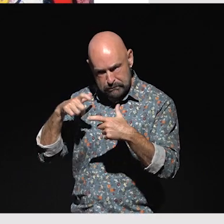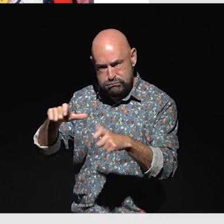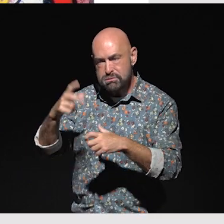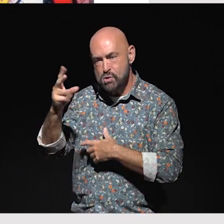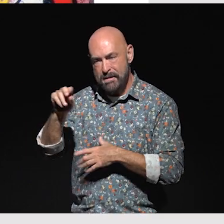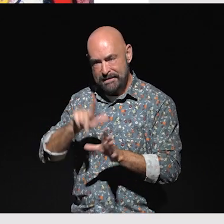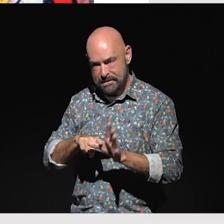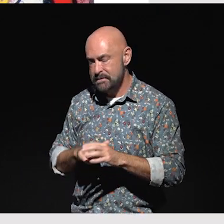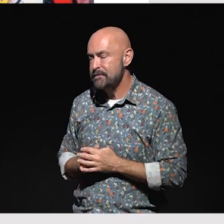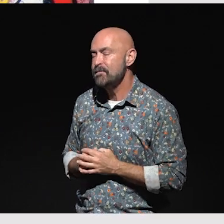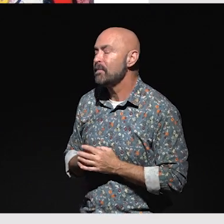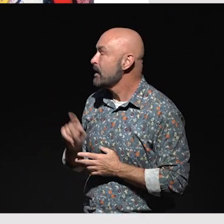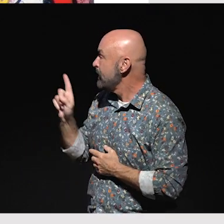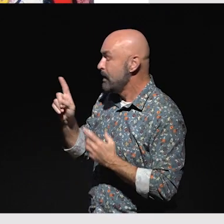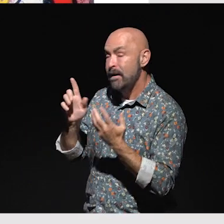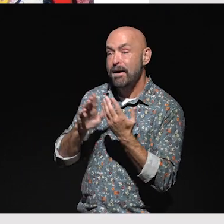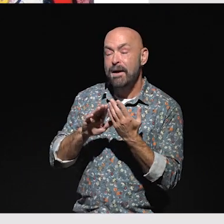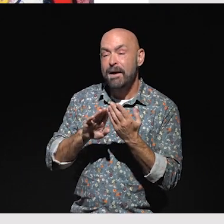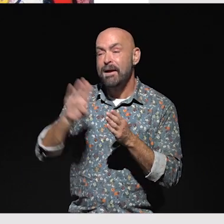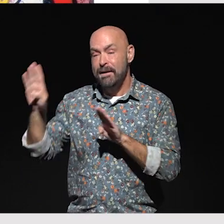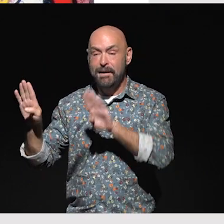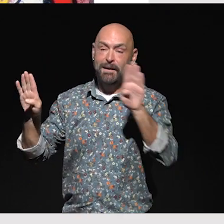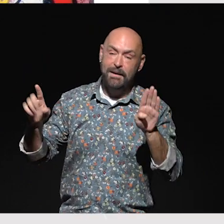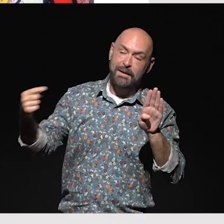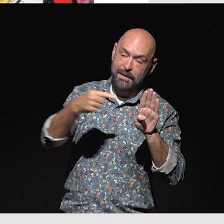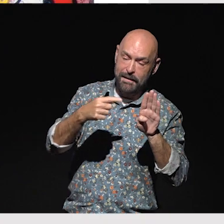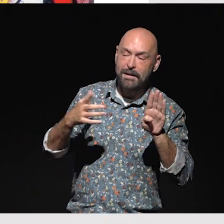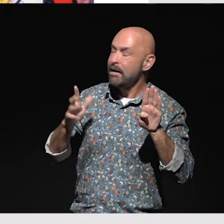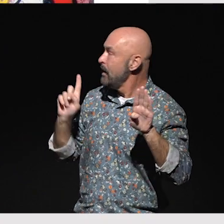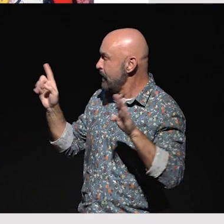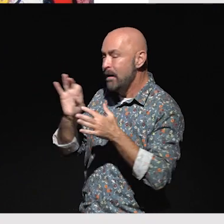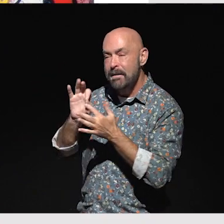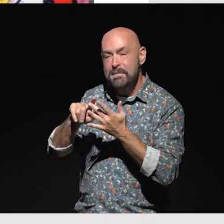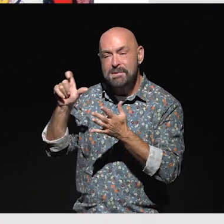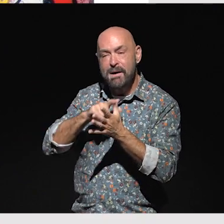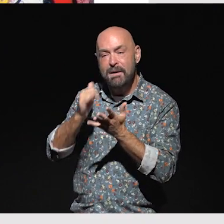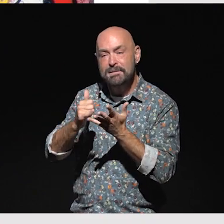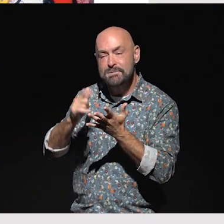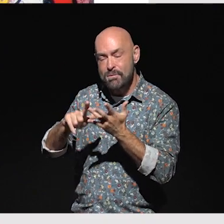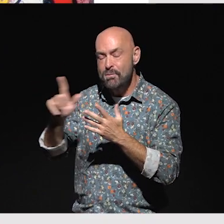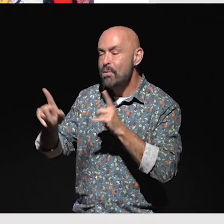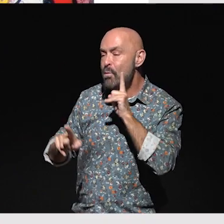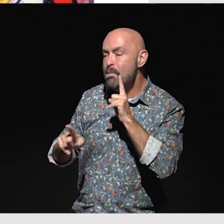And facing it, Pablo Picasso's 'Woman Reading a Book',